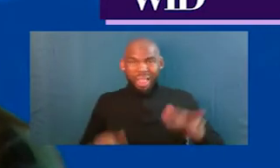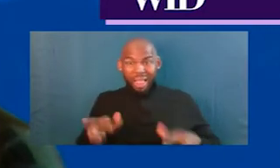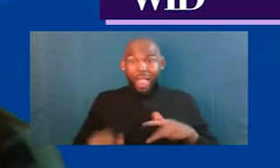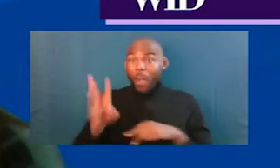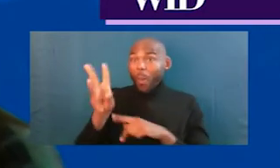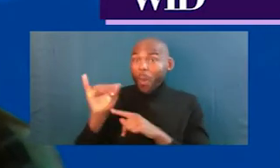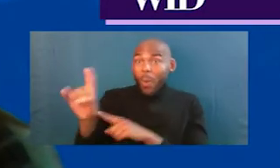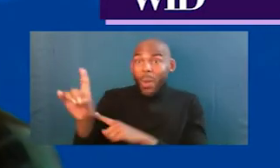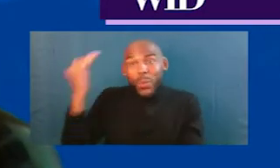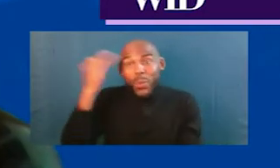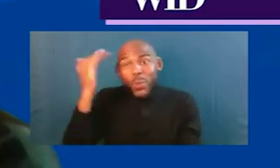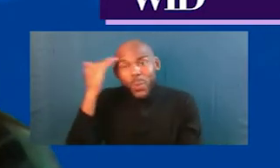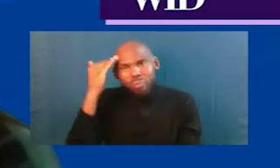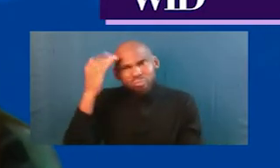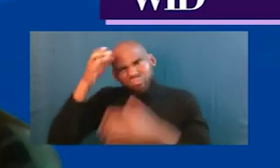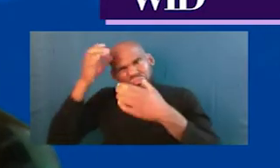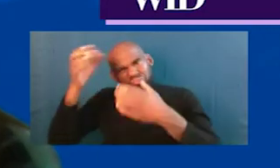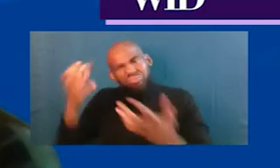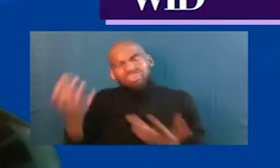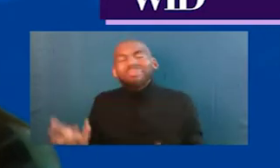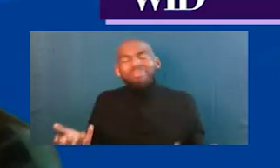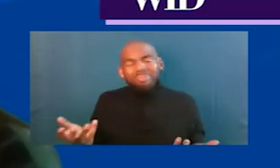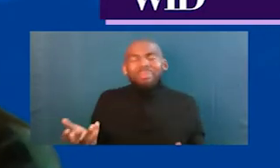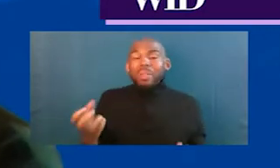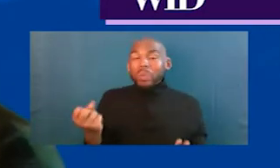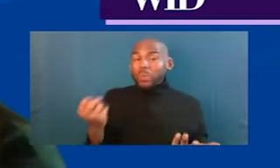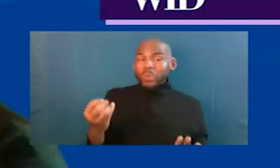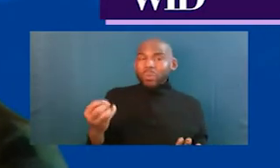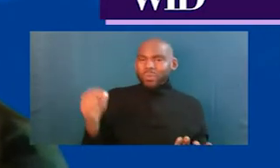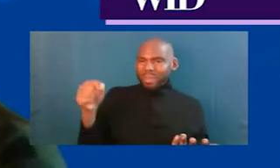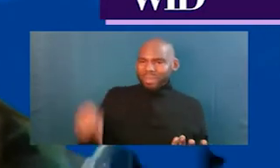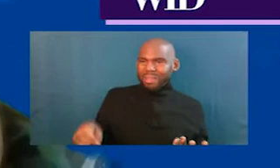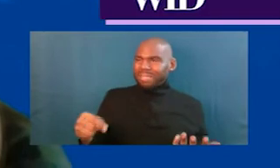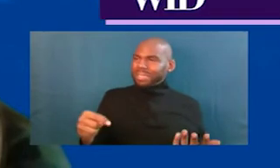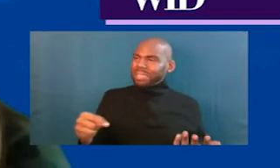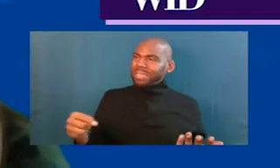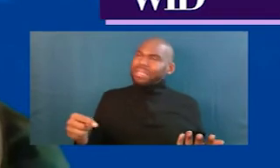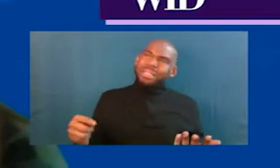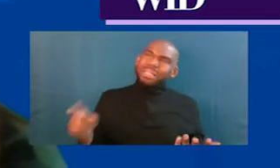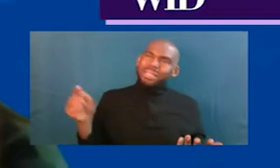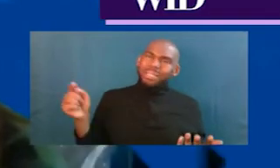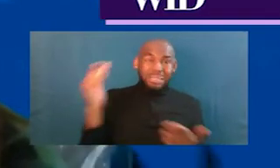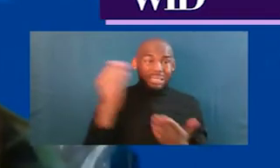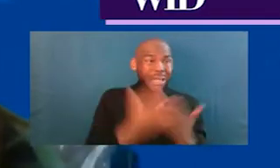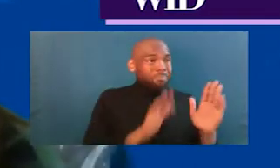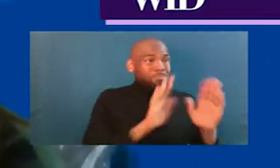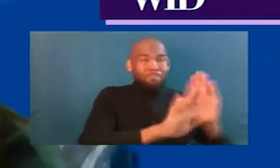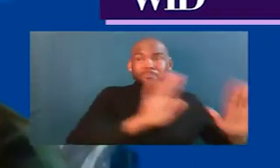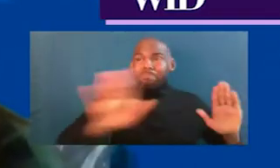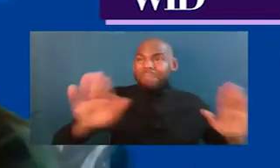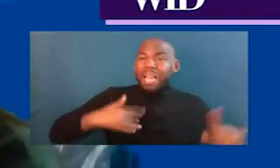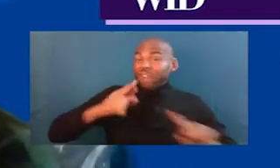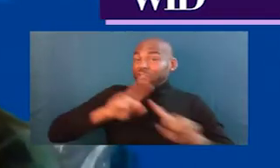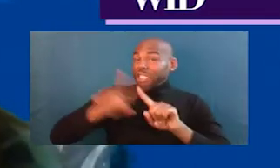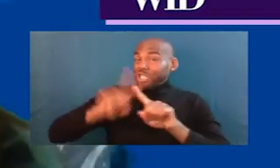helped us, hugely. And of course, these segments have very different needs, so people who maybe